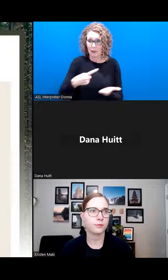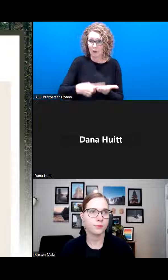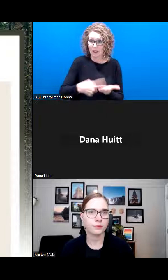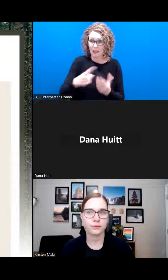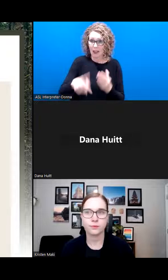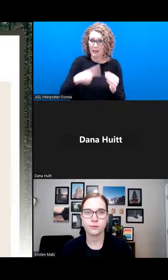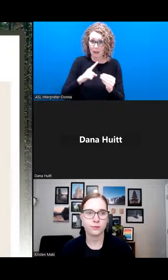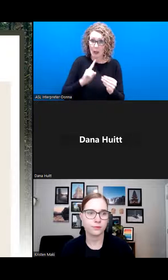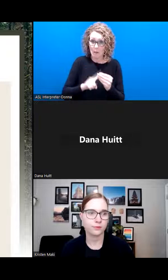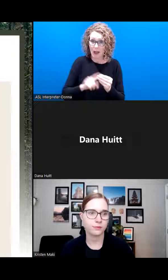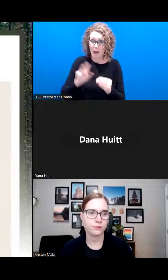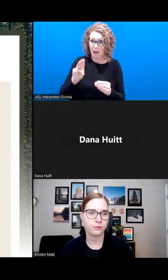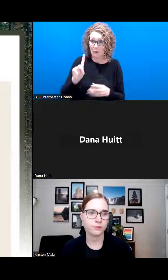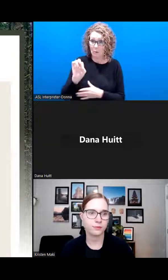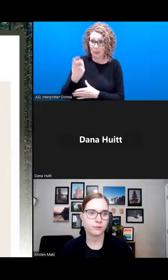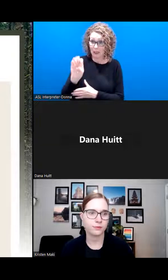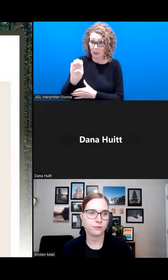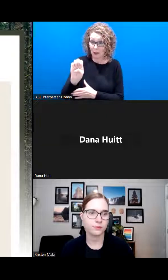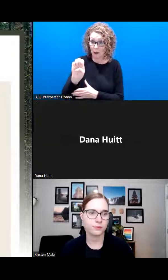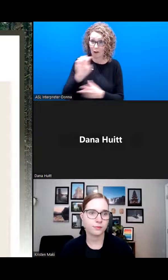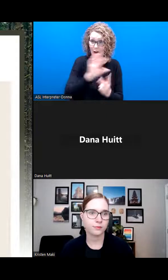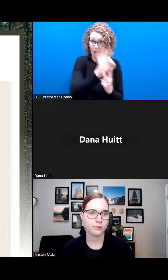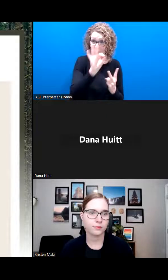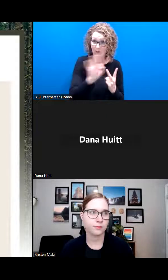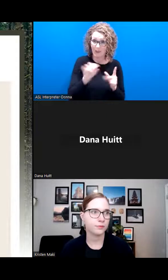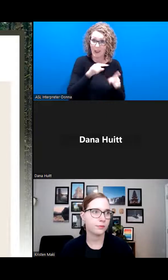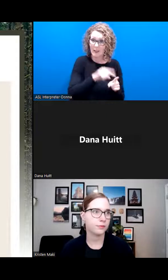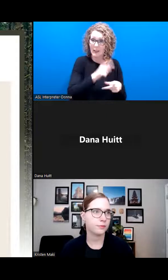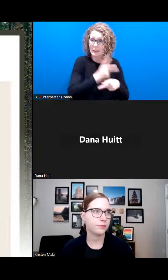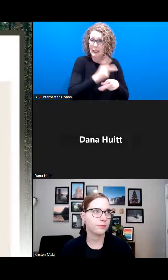Training, Communications, and Workforce Development. >> Kristen Maki: Great. And Dani.